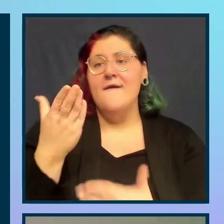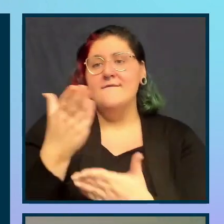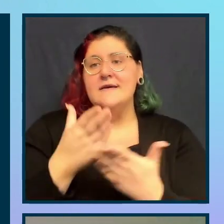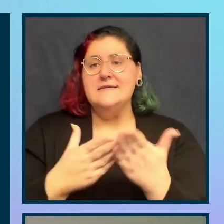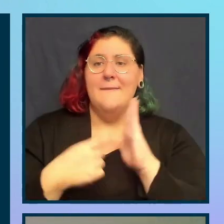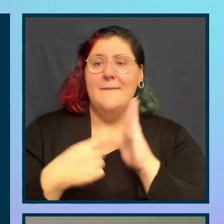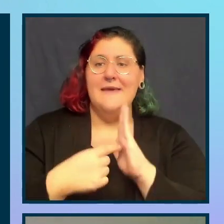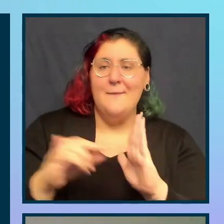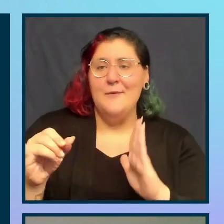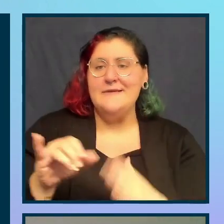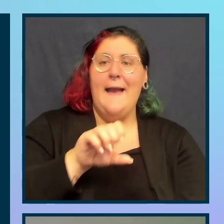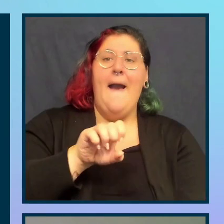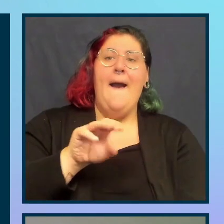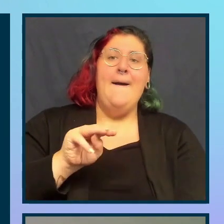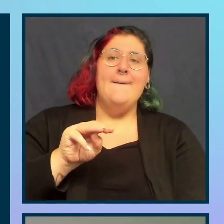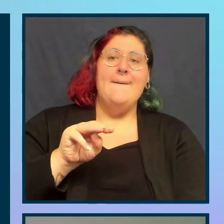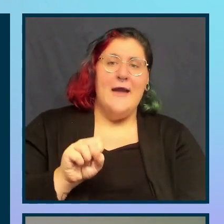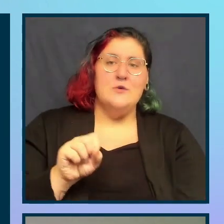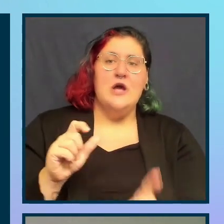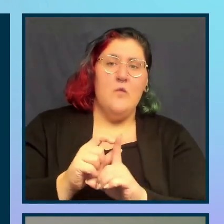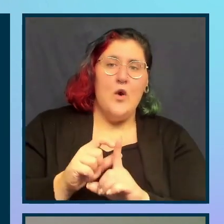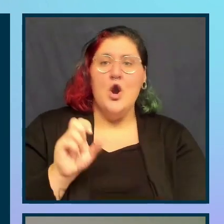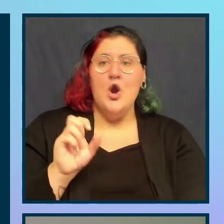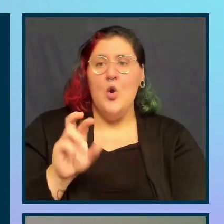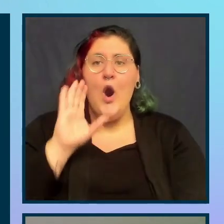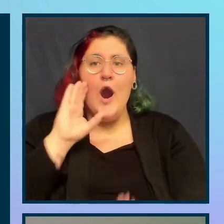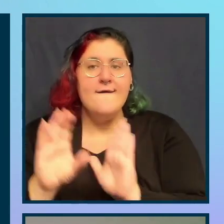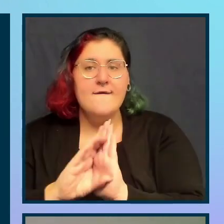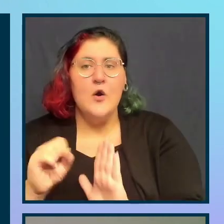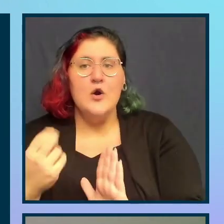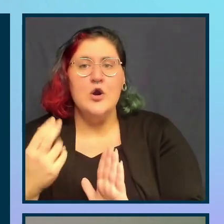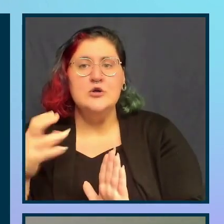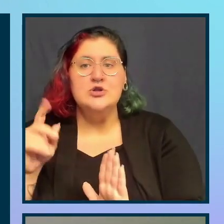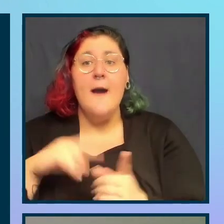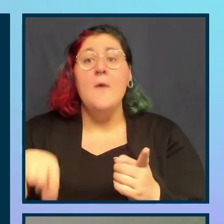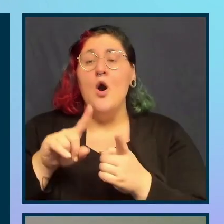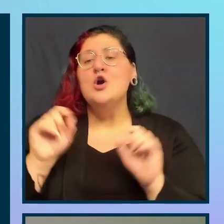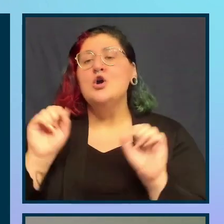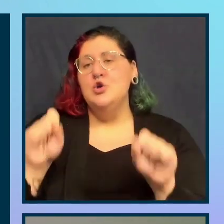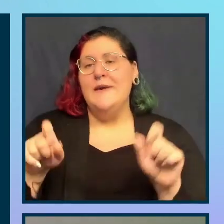there is a UI where you area through files, also very similar.